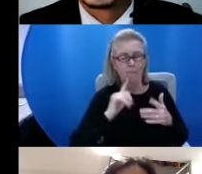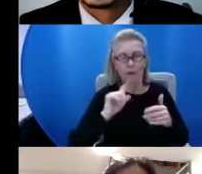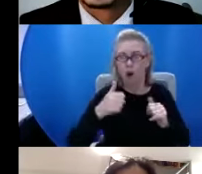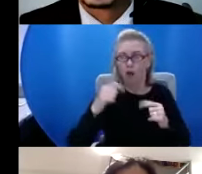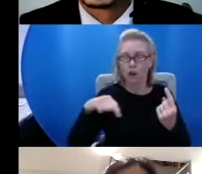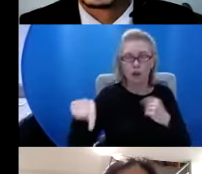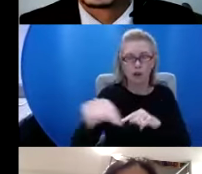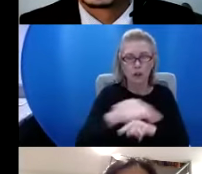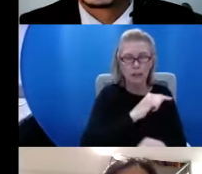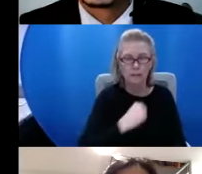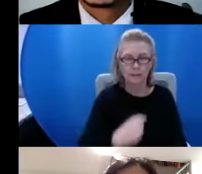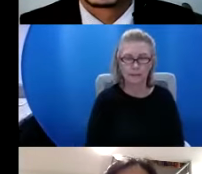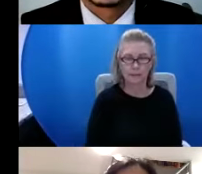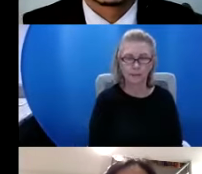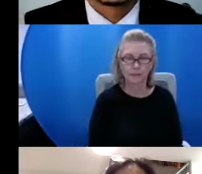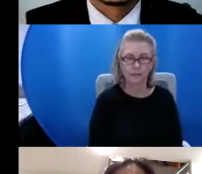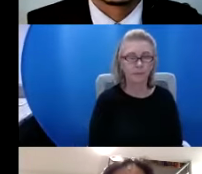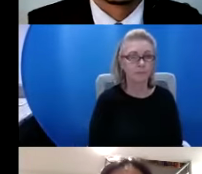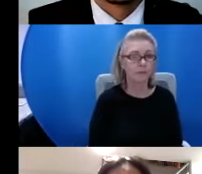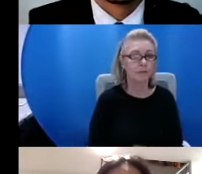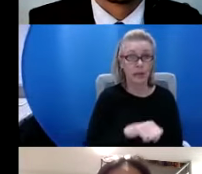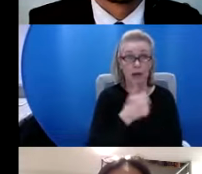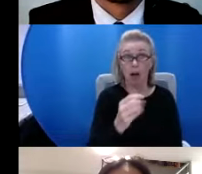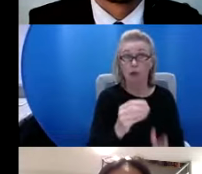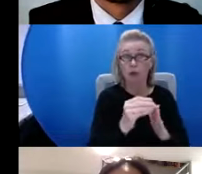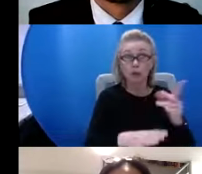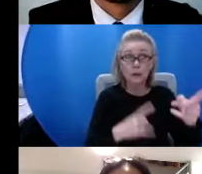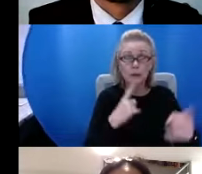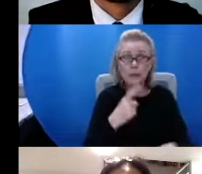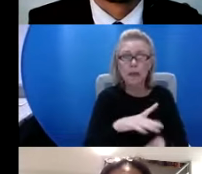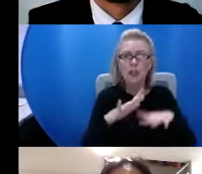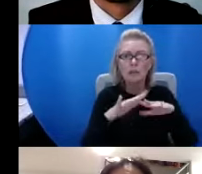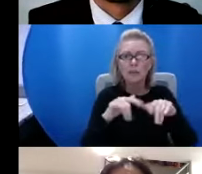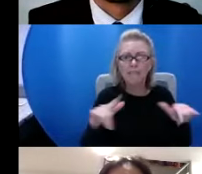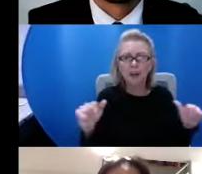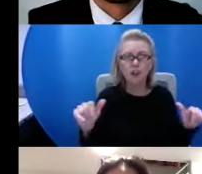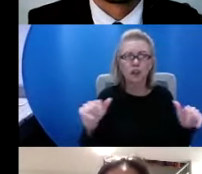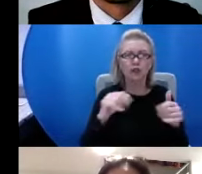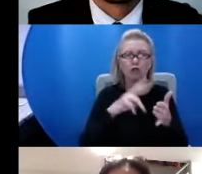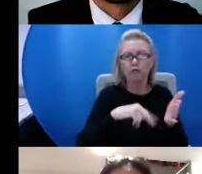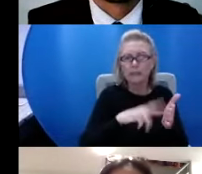Another student identified how diverse reading lists and content warnings are a part of this